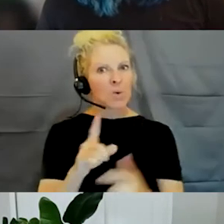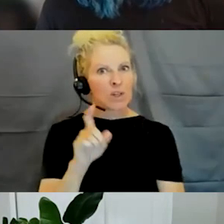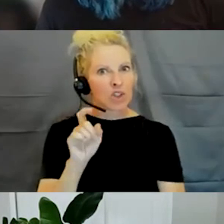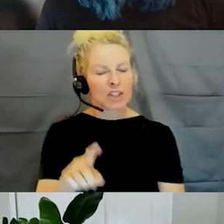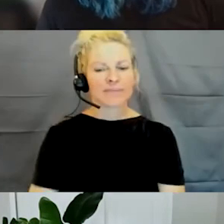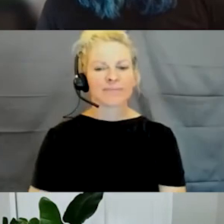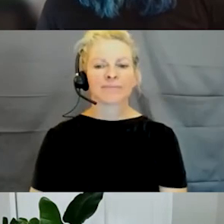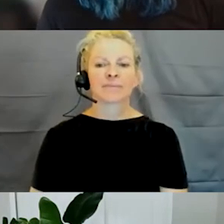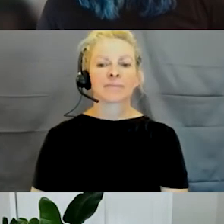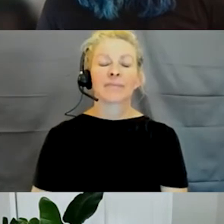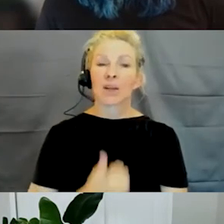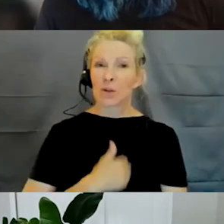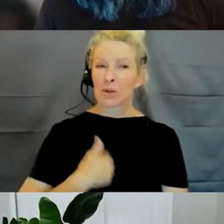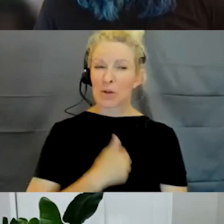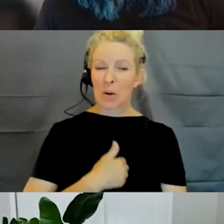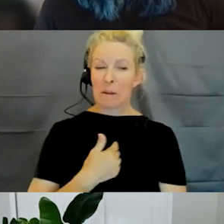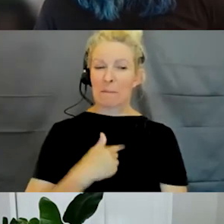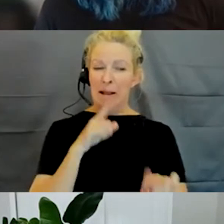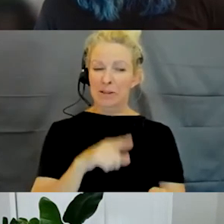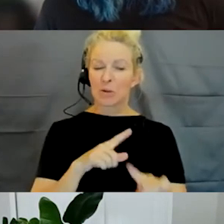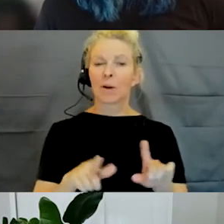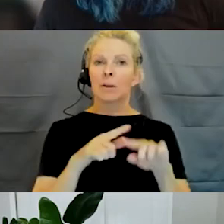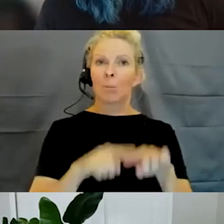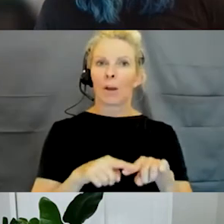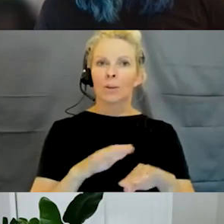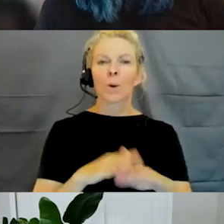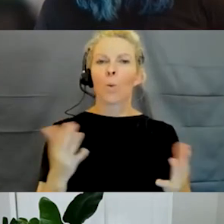this answer but it is going to depend on what you are displaying. You can make it